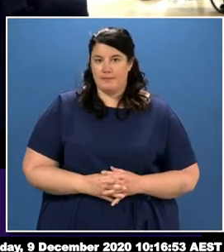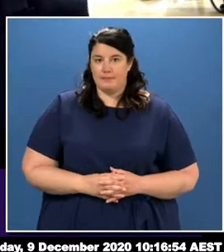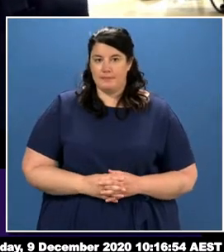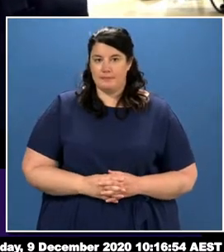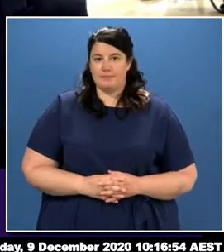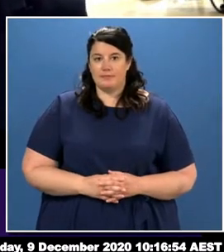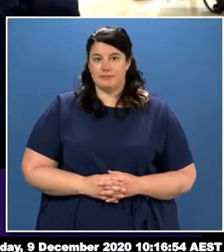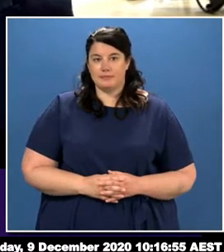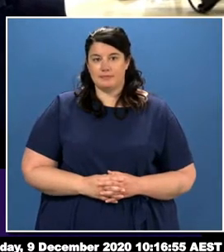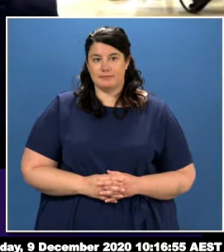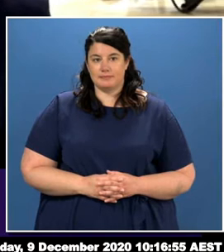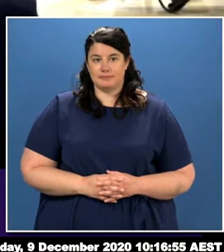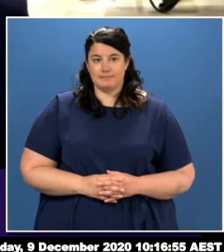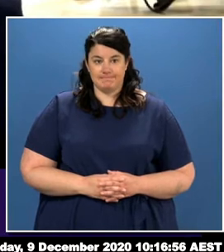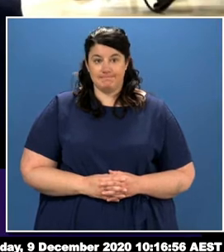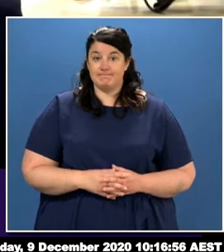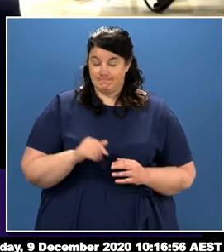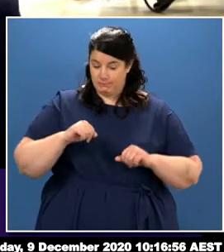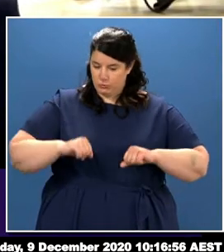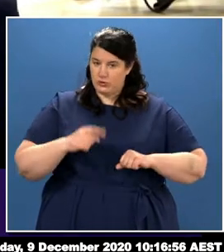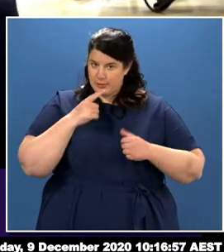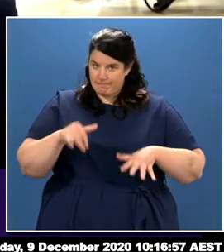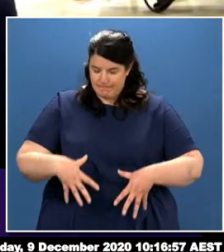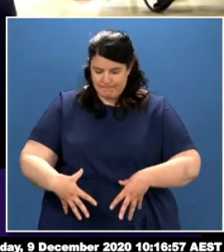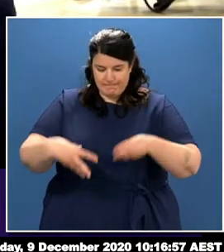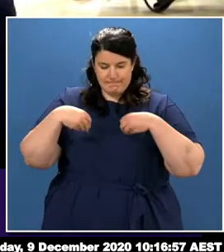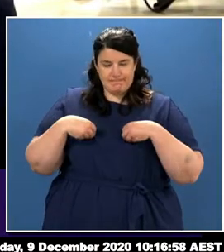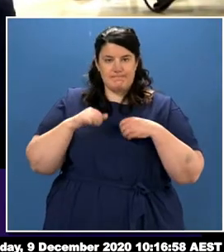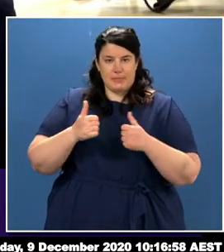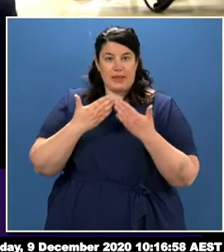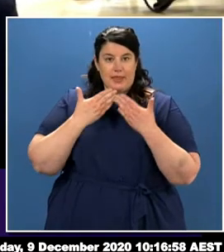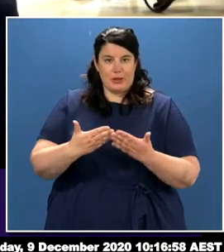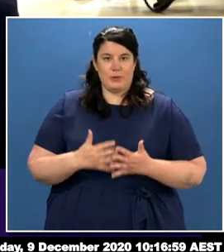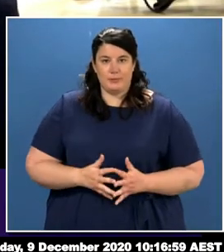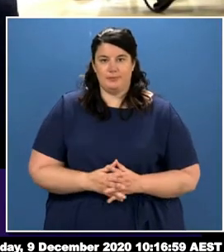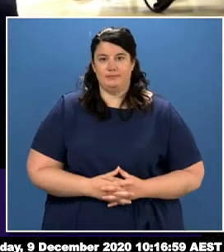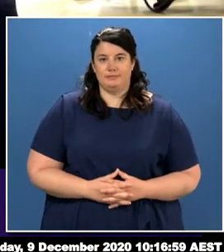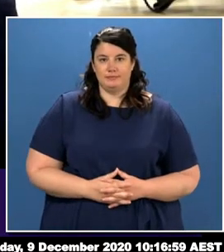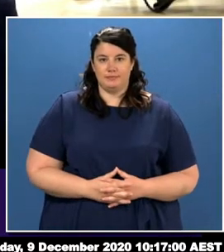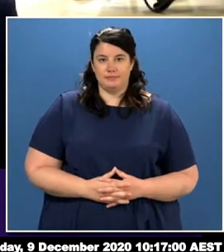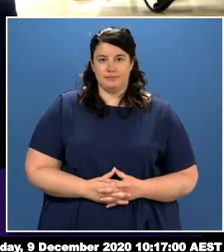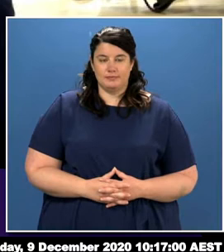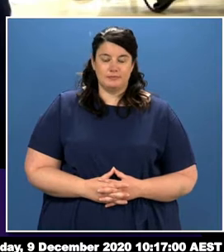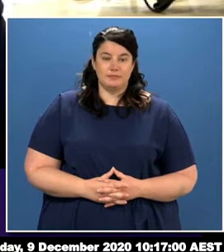Yes. Mr. Collins's statement will be Exhibit 9.14. Thank you, Commissioner.